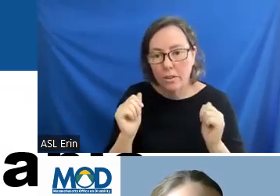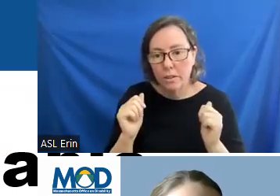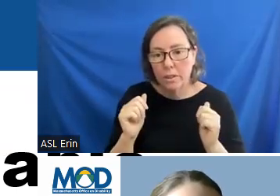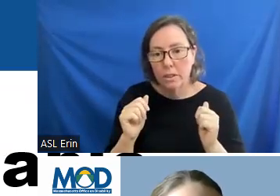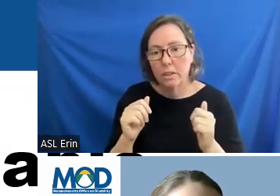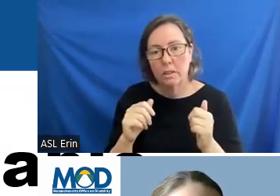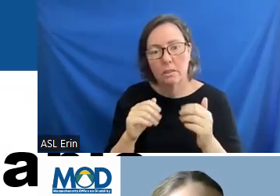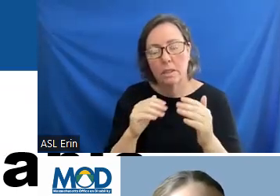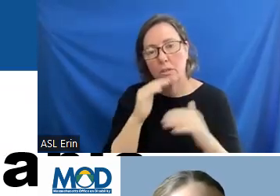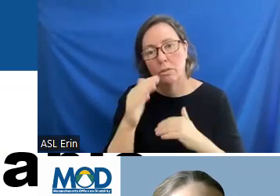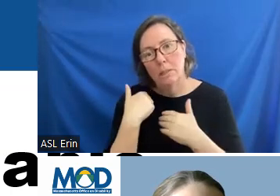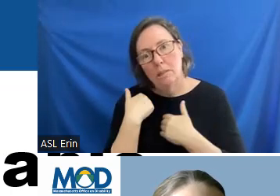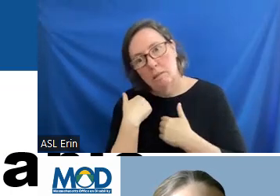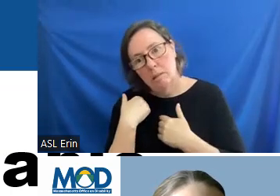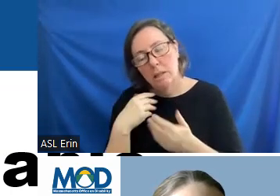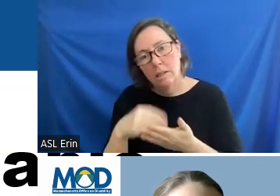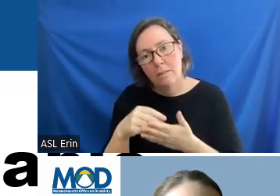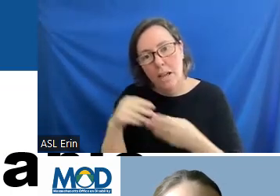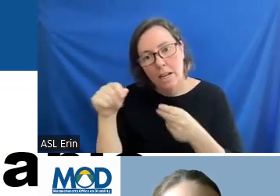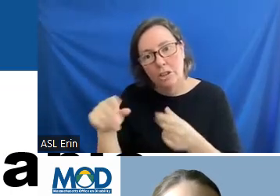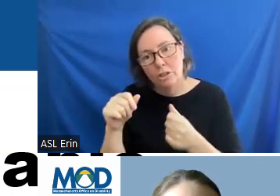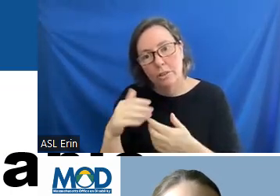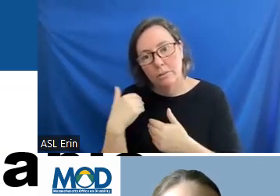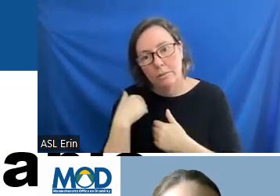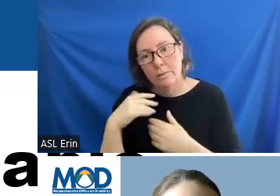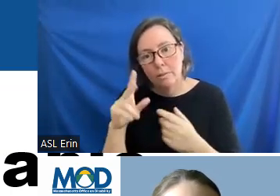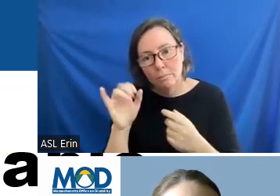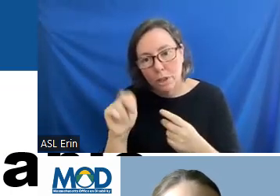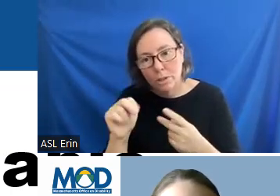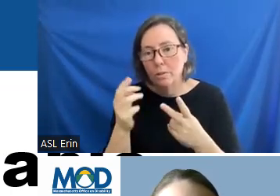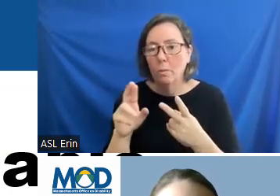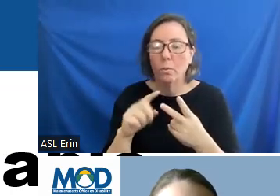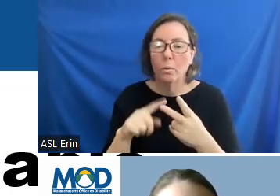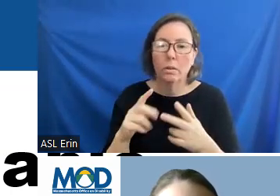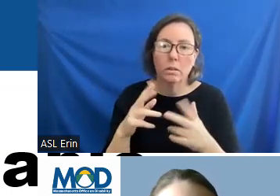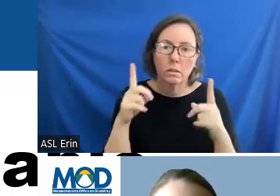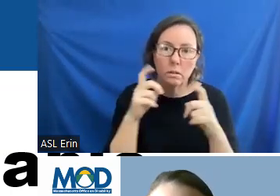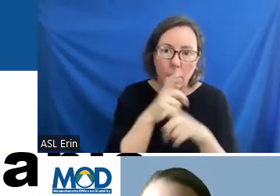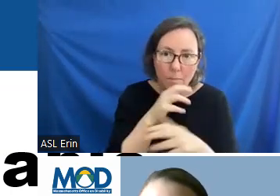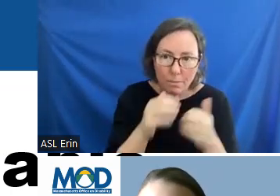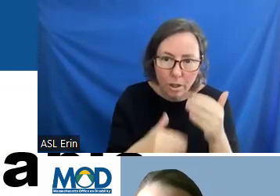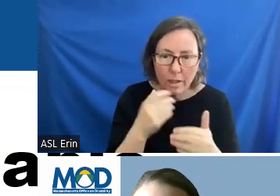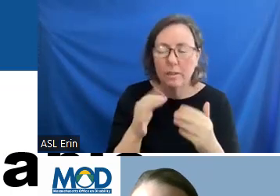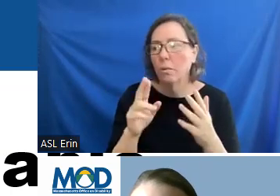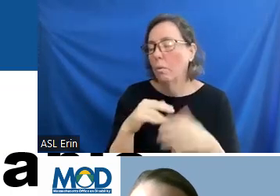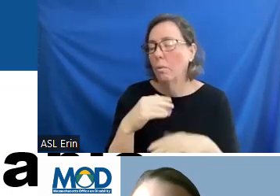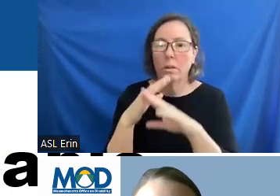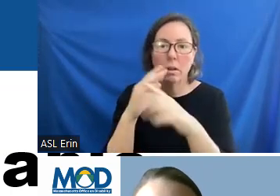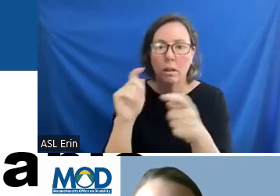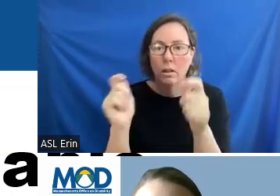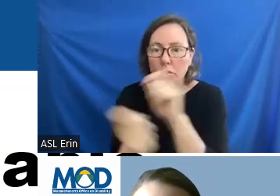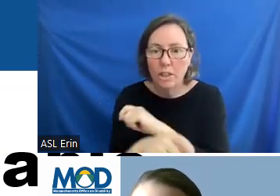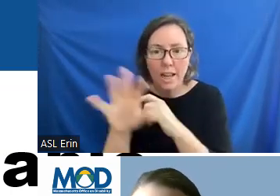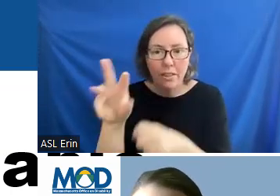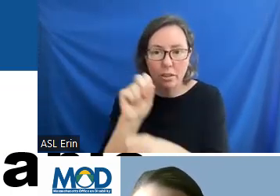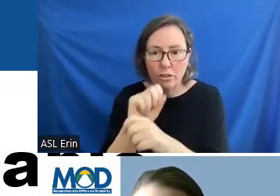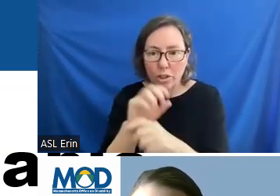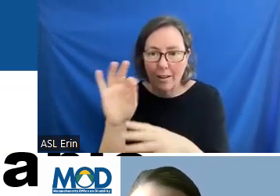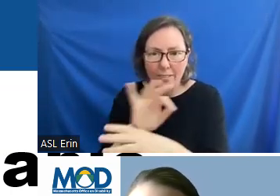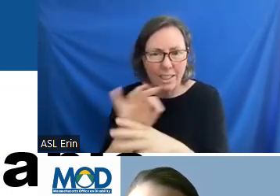burden, or uhm, you know, a fundamental alteration to the job, such as leaving an essential job